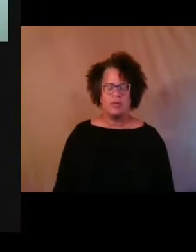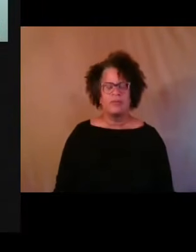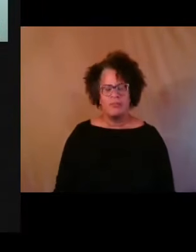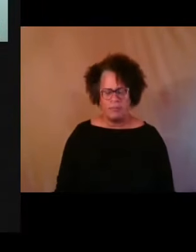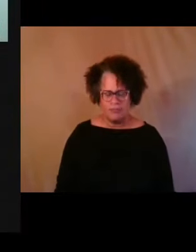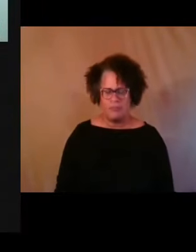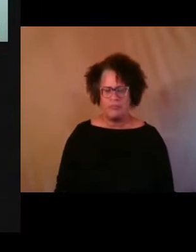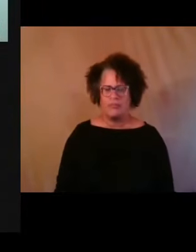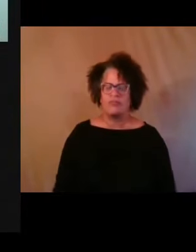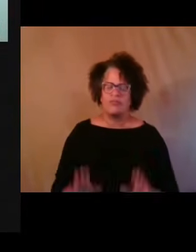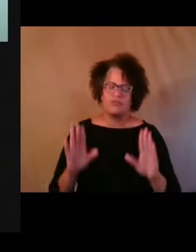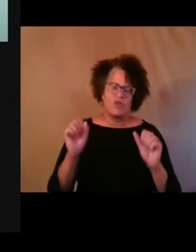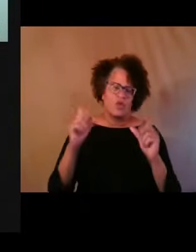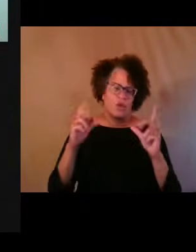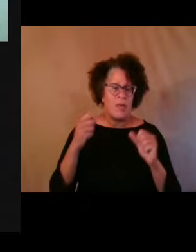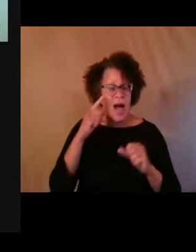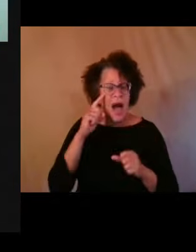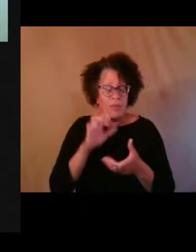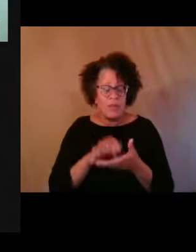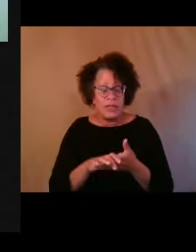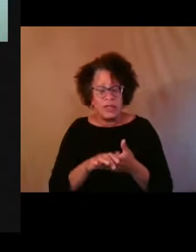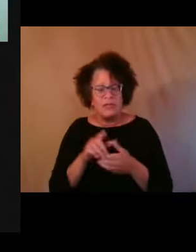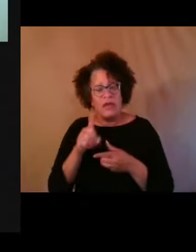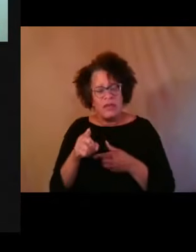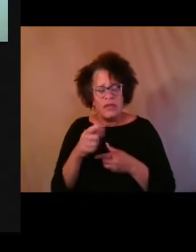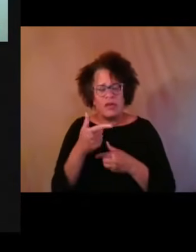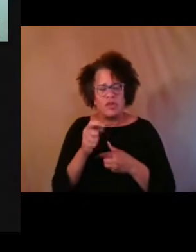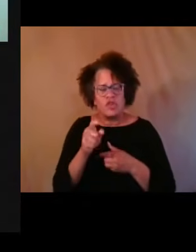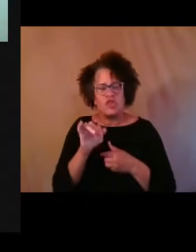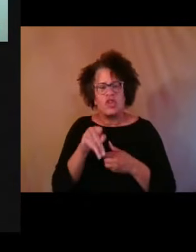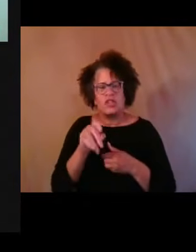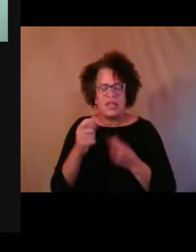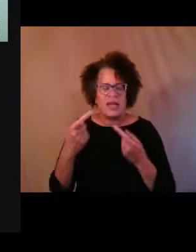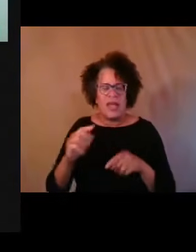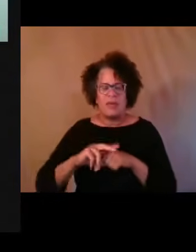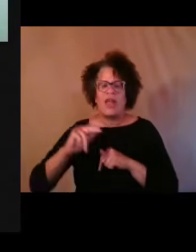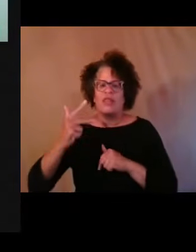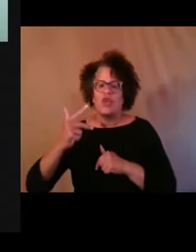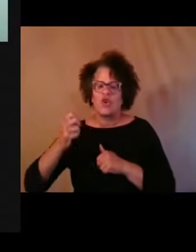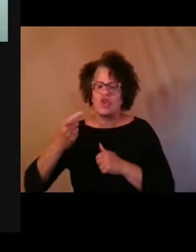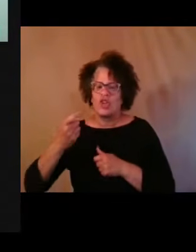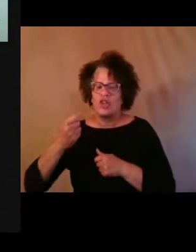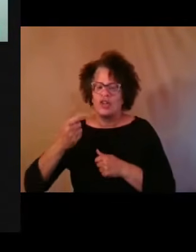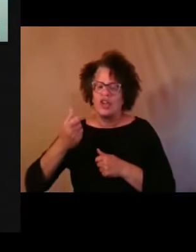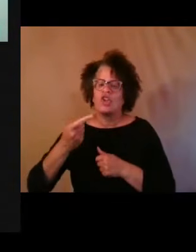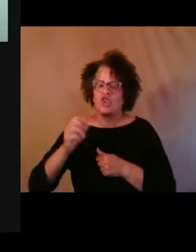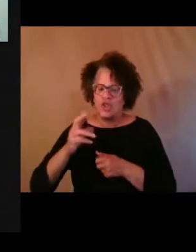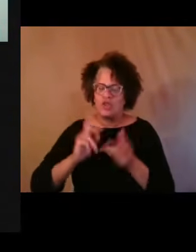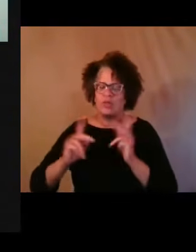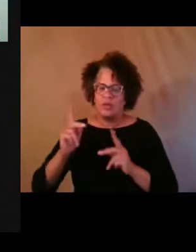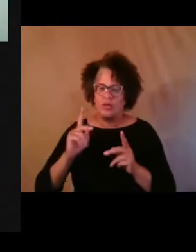'cause I believe that there is a genocide on third gender folks, there is a genocide on two-spirited individuals.